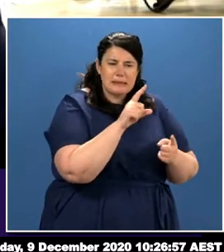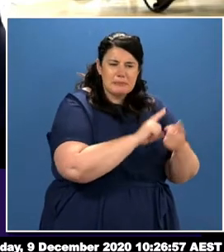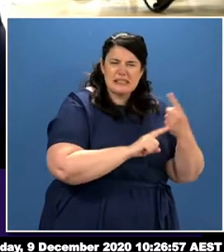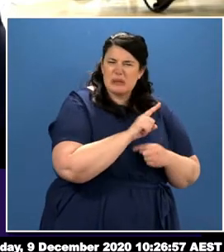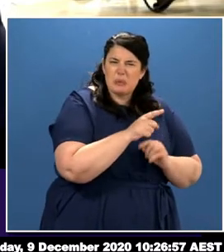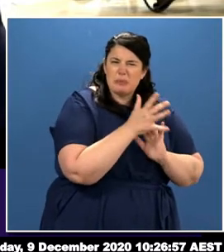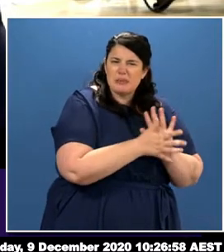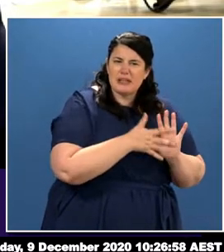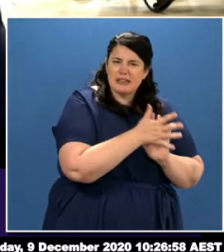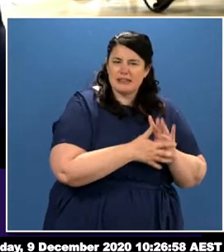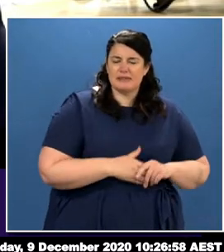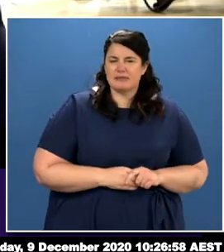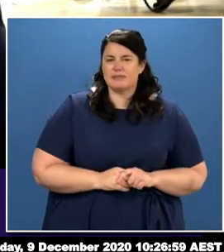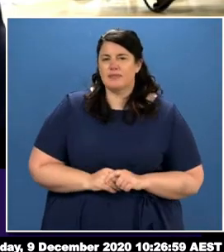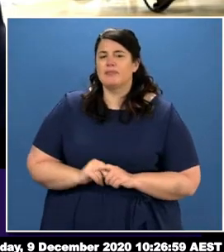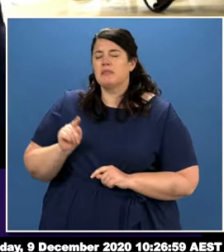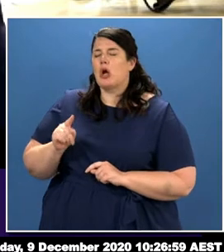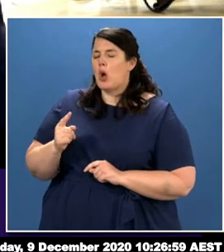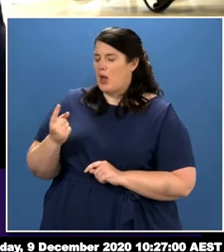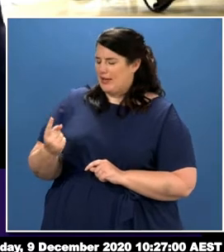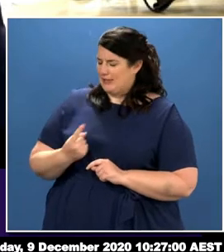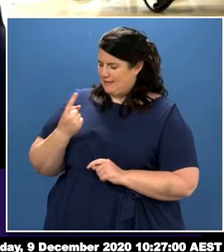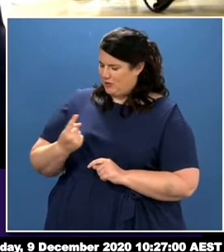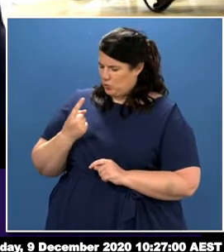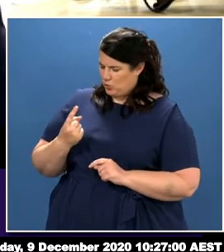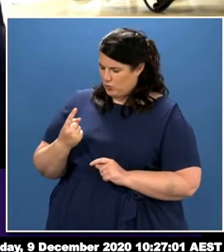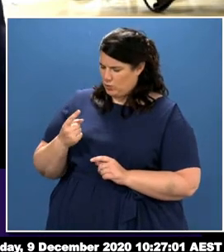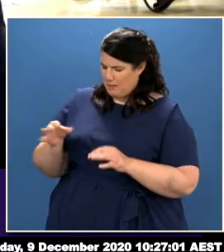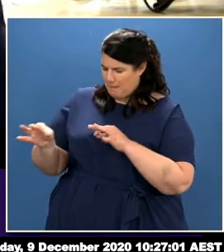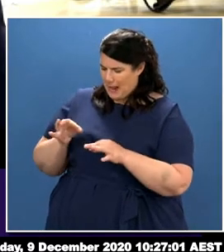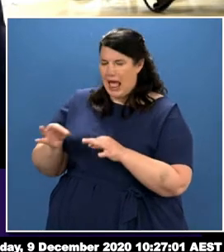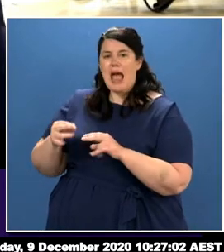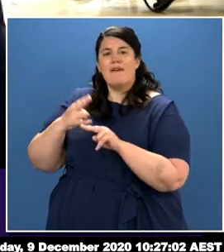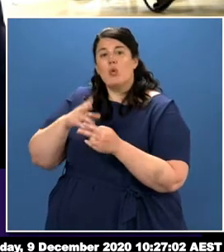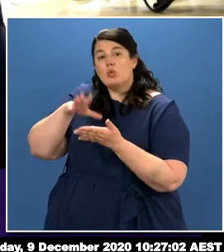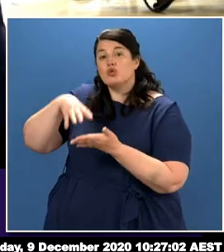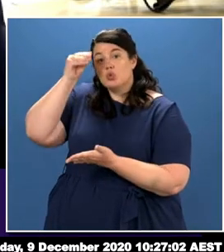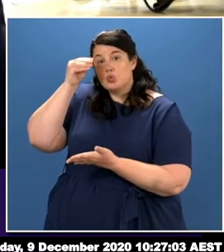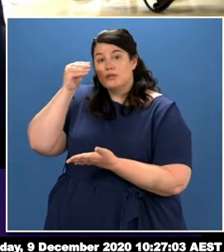An individual plan for students with physical impairments.